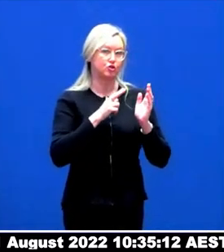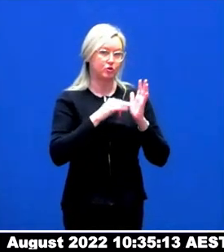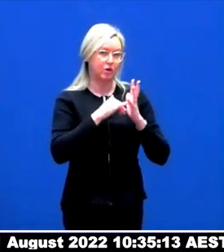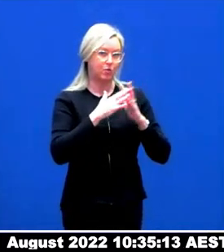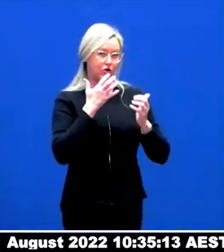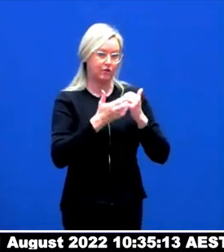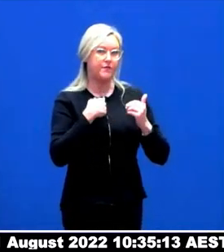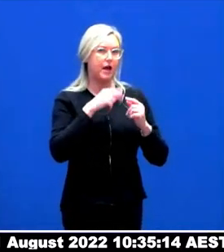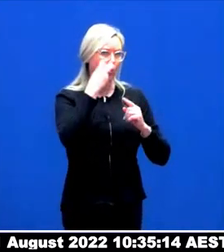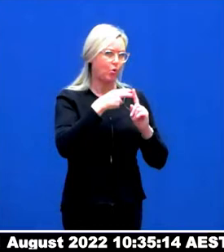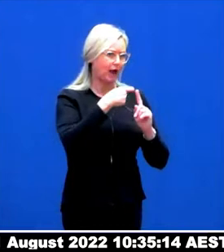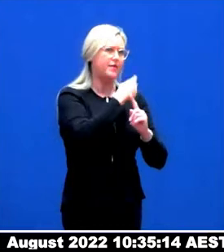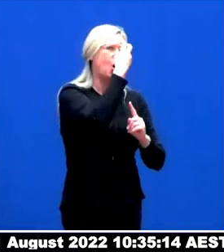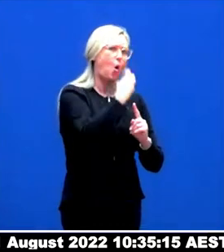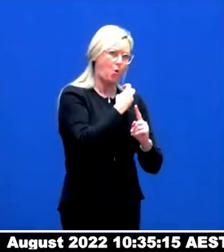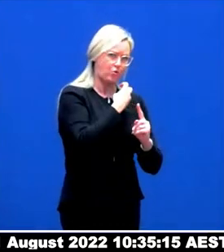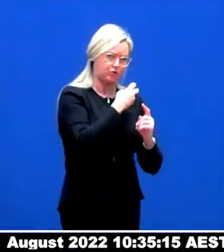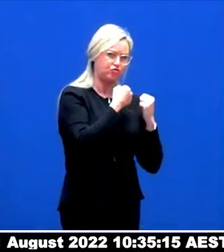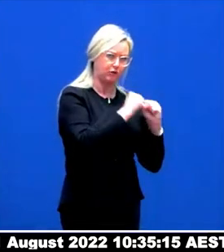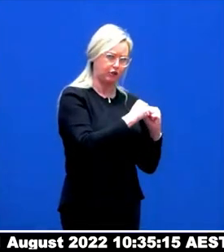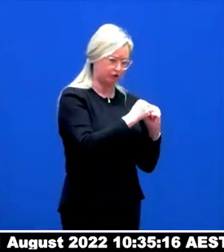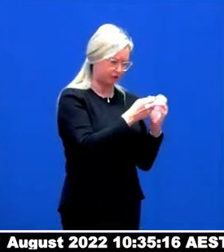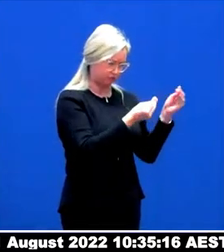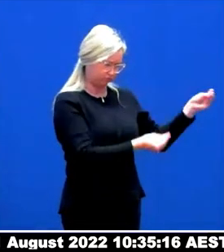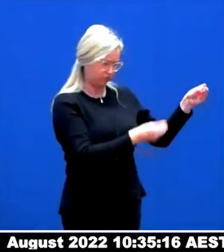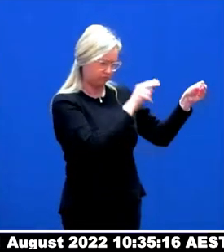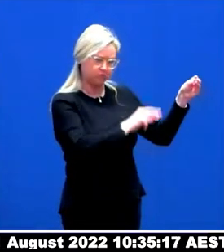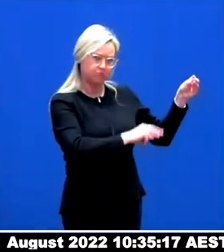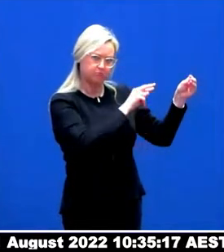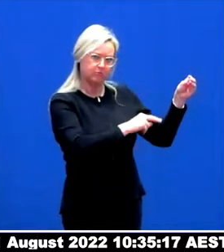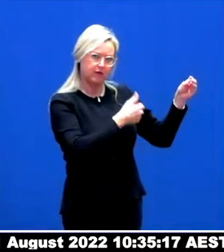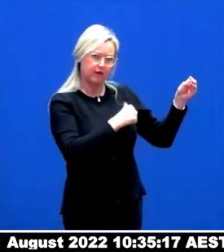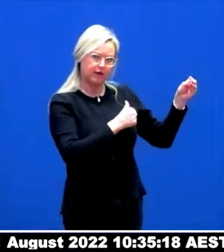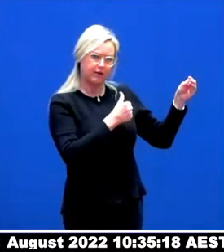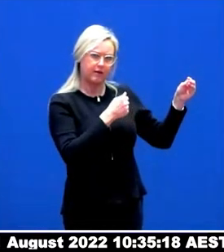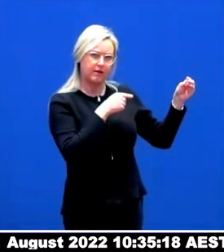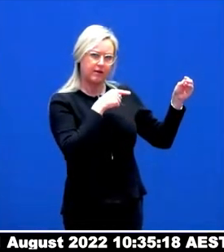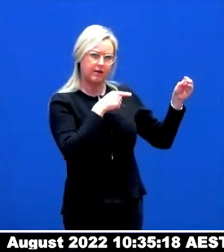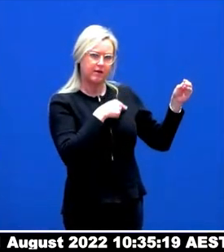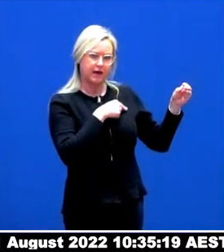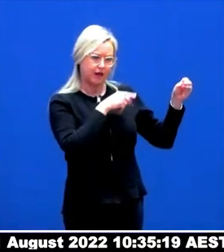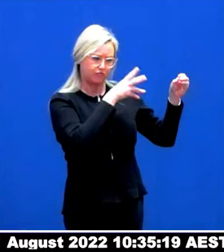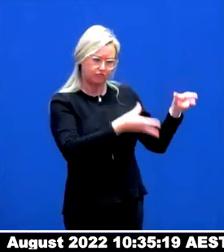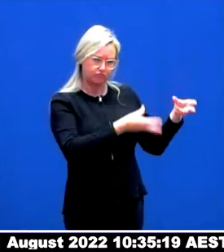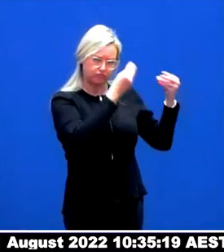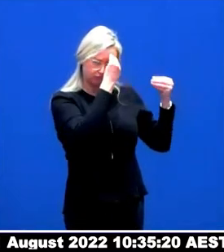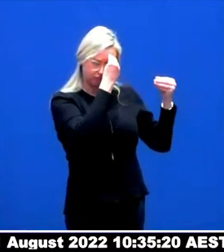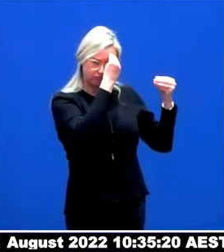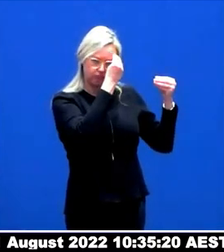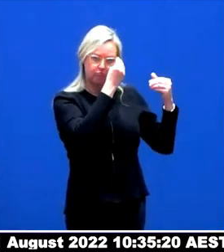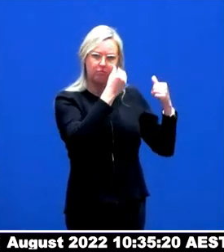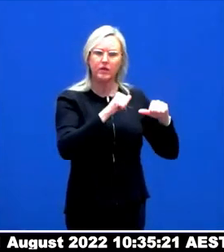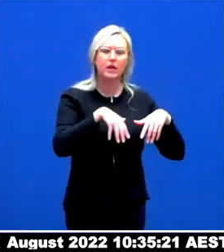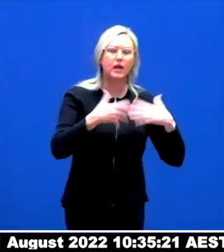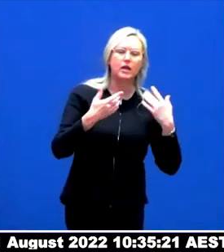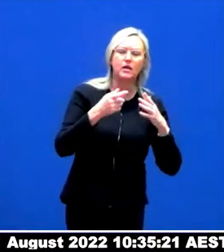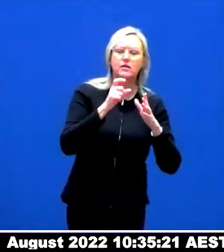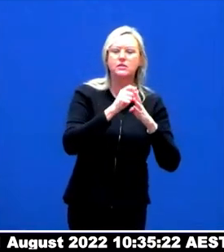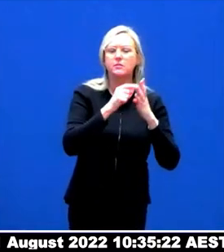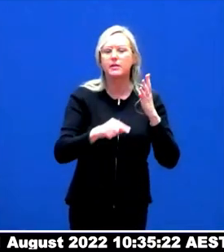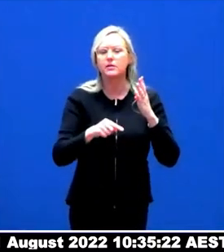They then determined and worked with all the disability sector to determine what would go